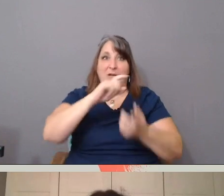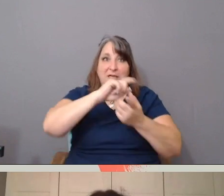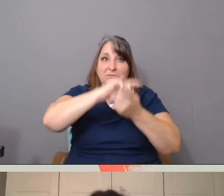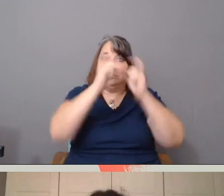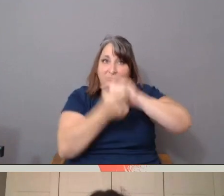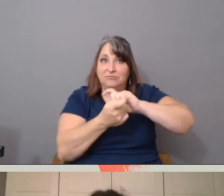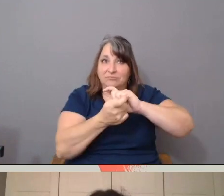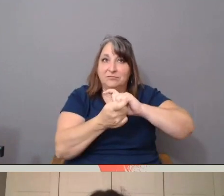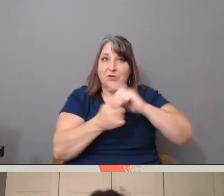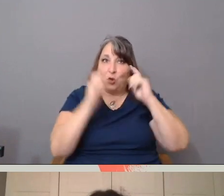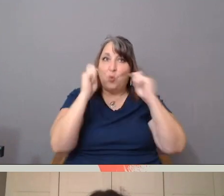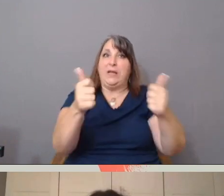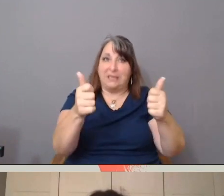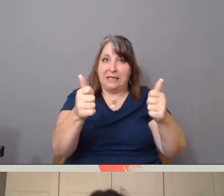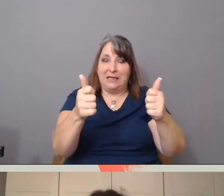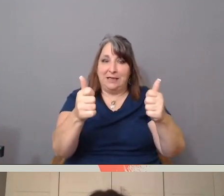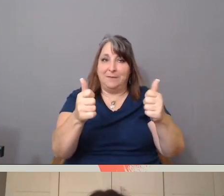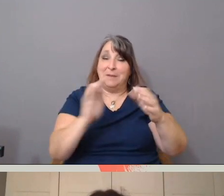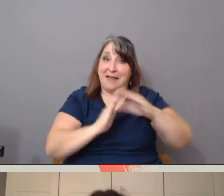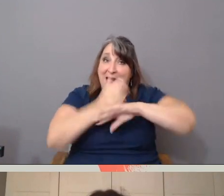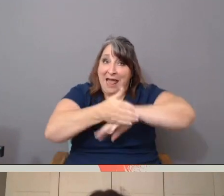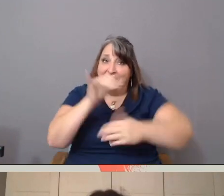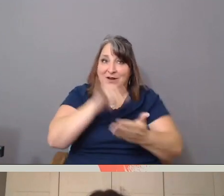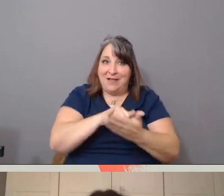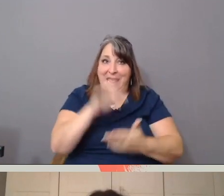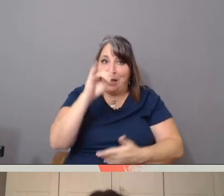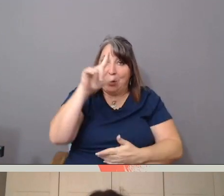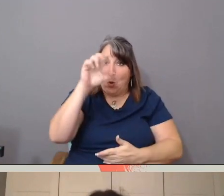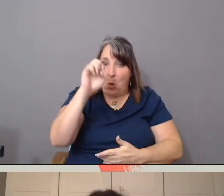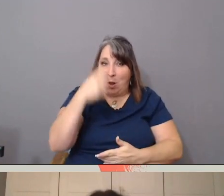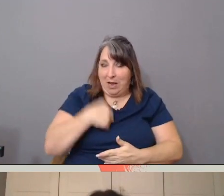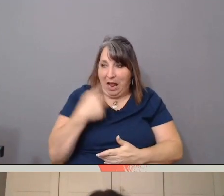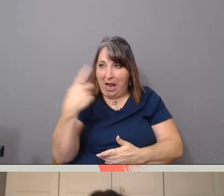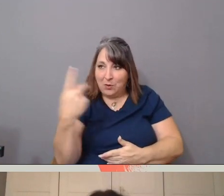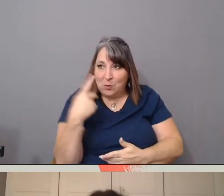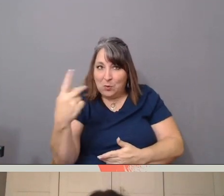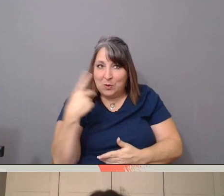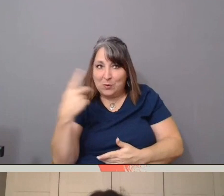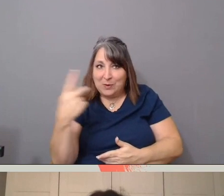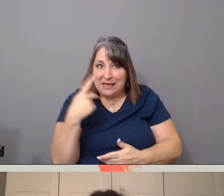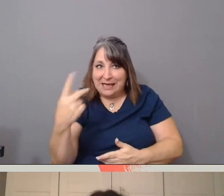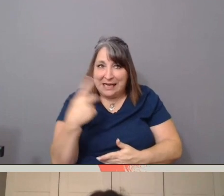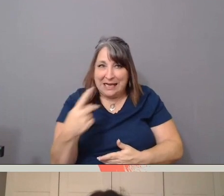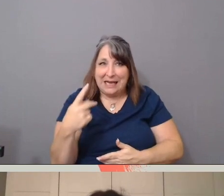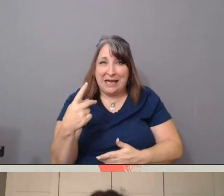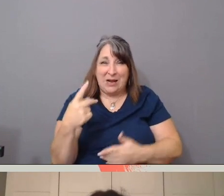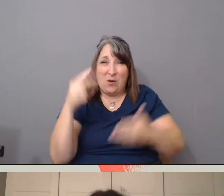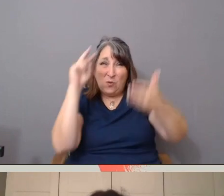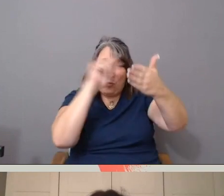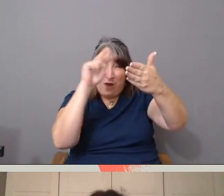But after that, Nicole and I went over not just the captioning scripts but also